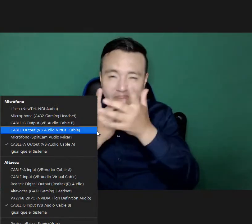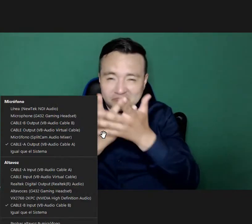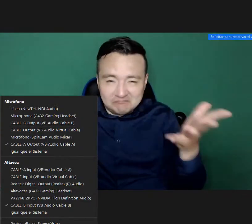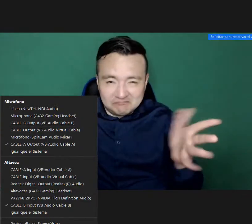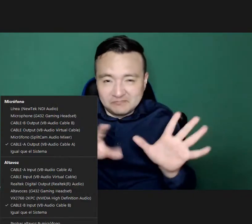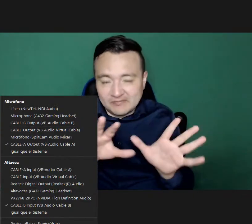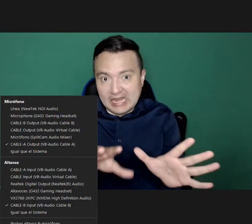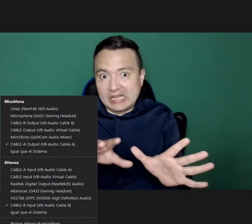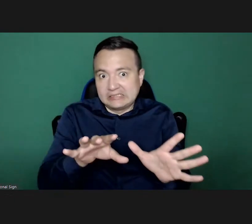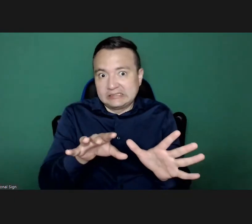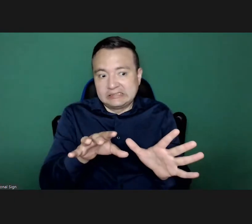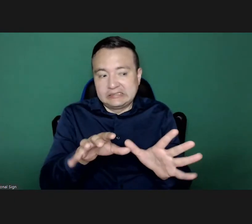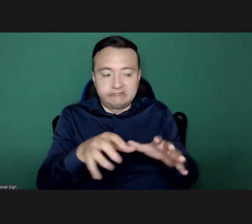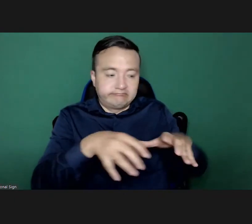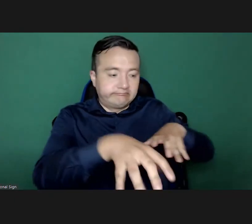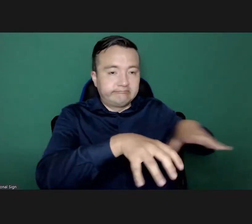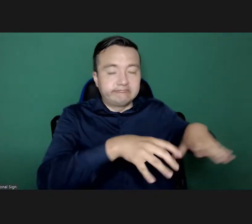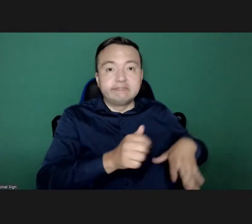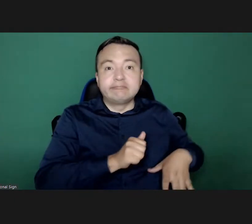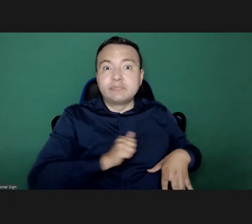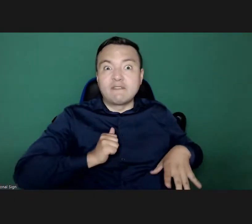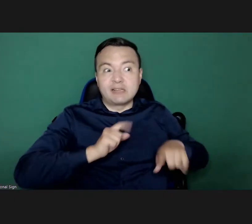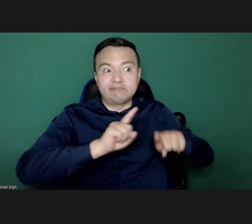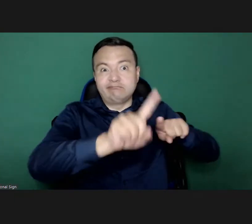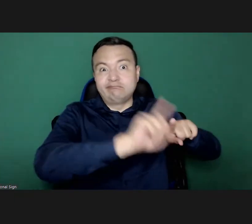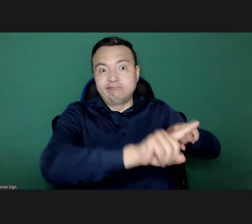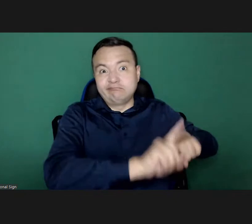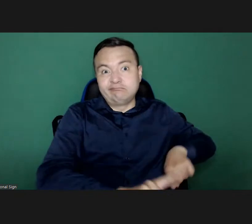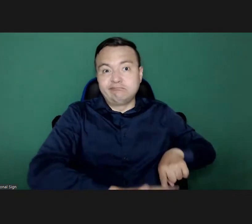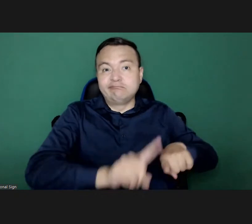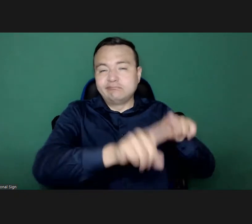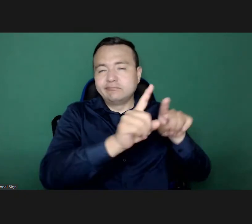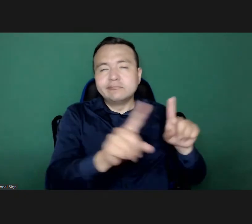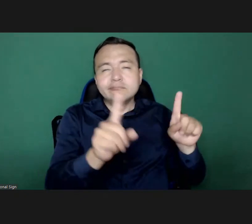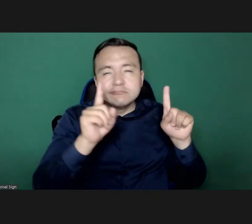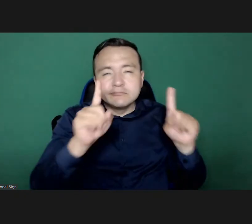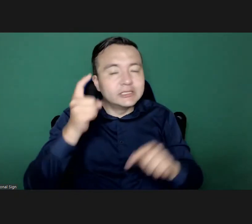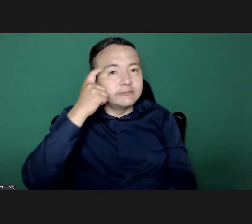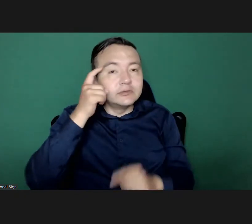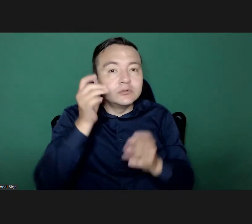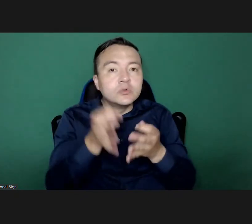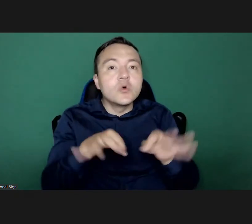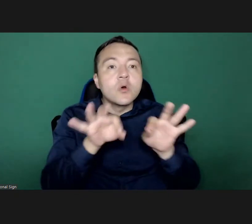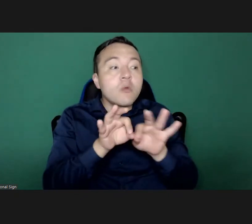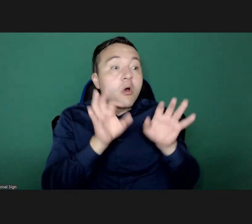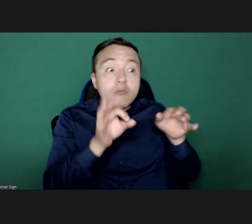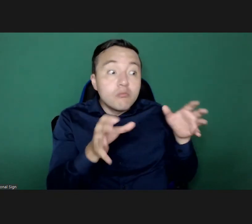But I think in the end, you can certainly work with the private sector that's working to engage in promoting health and well